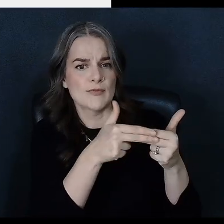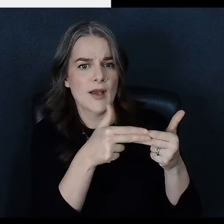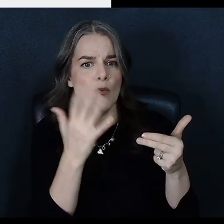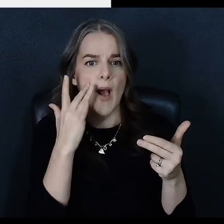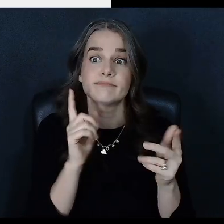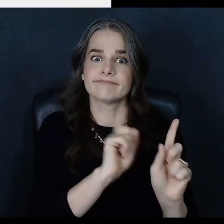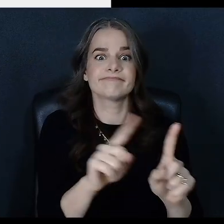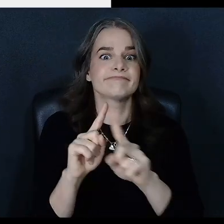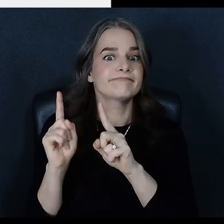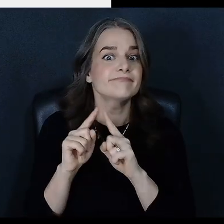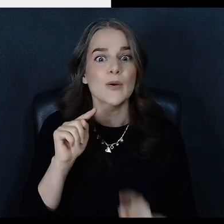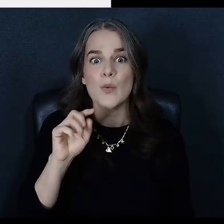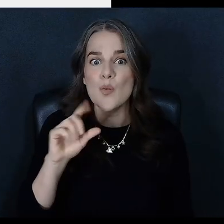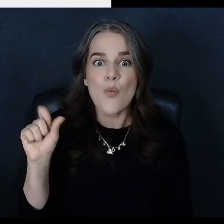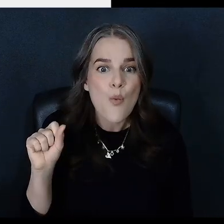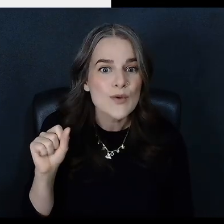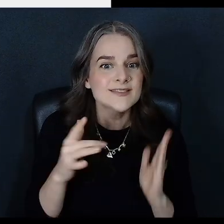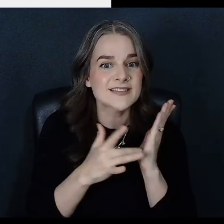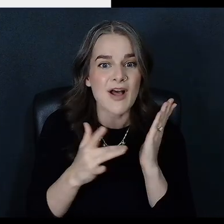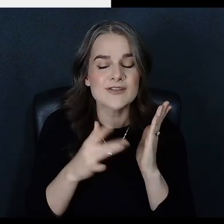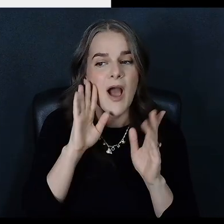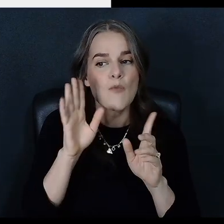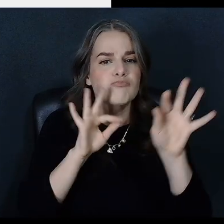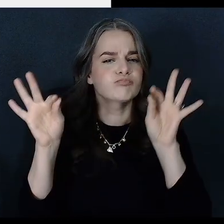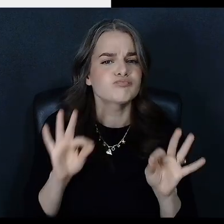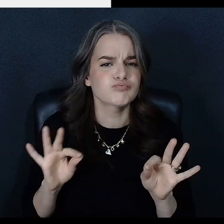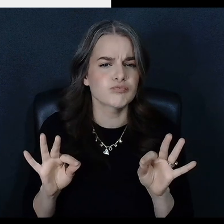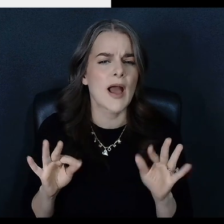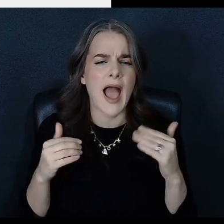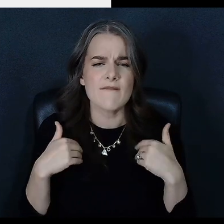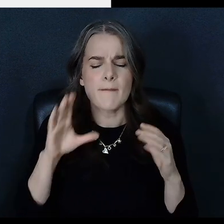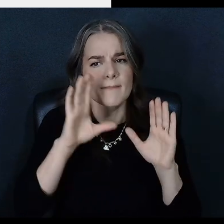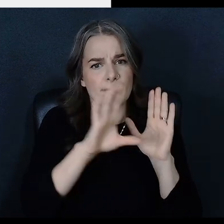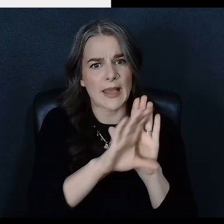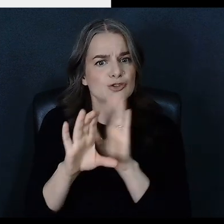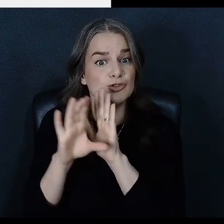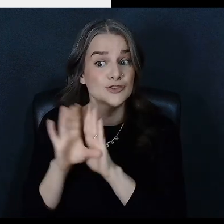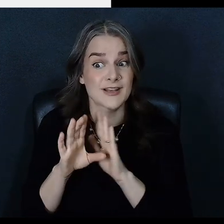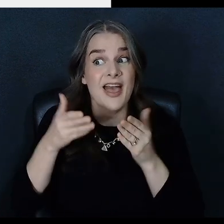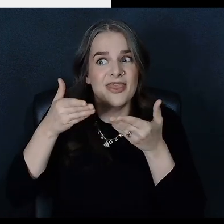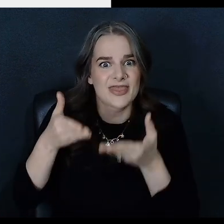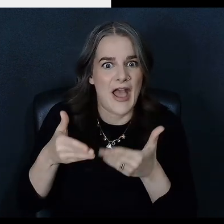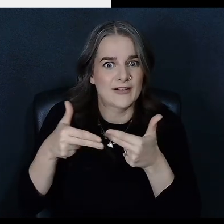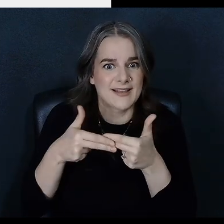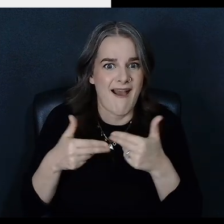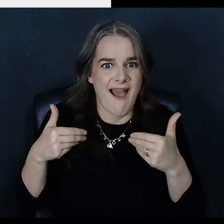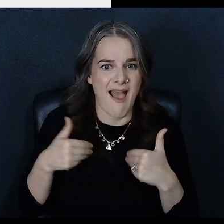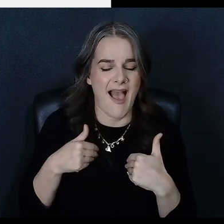and there'll be pictures of them. And I've tried really hard to link out to where you could get those tools. So if you're interested in learning more about that,